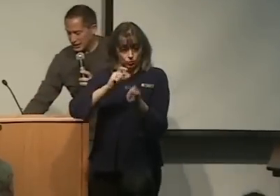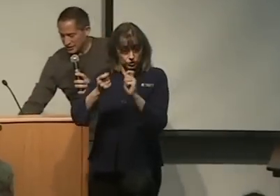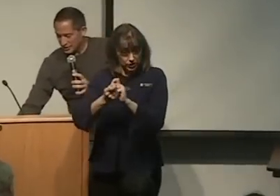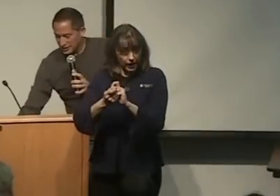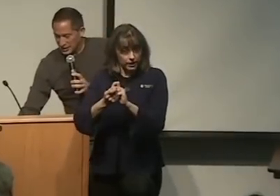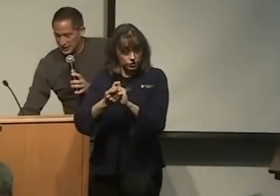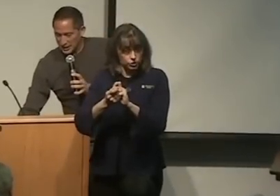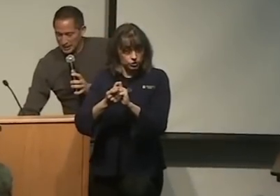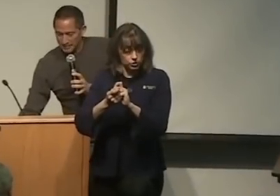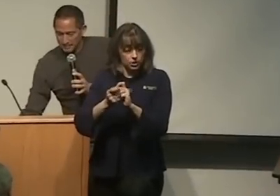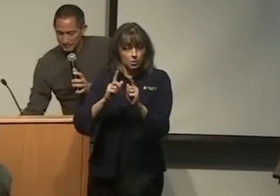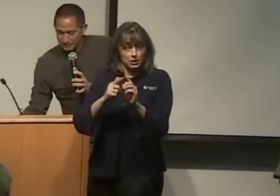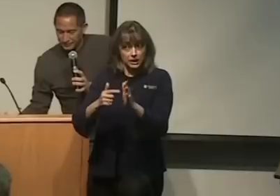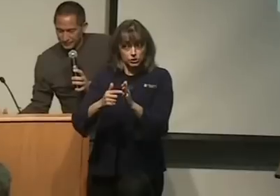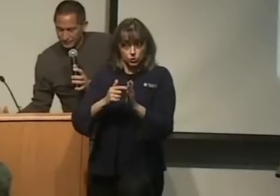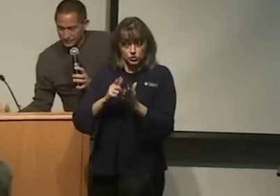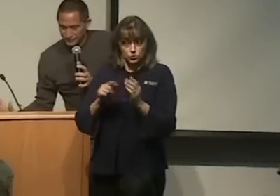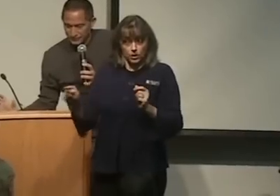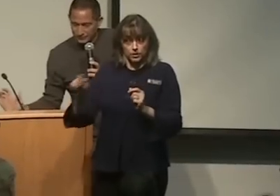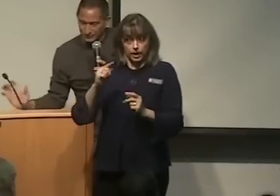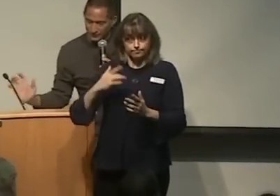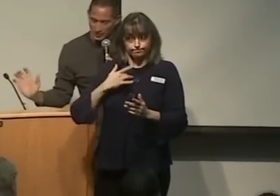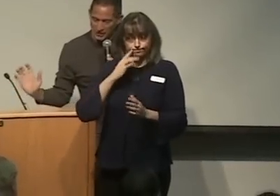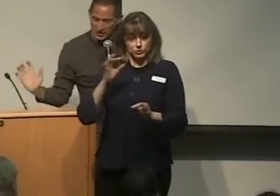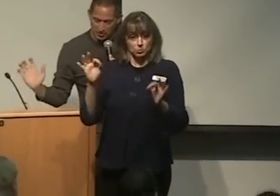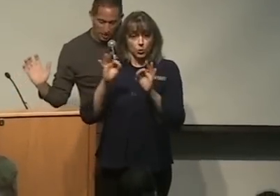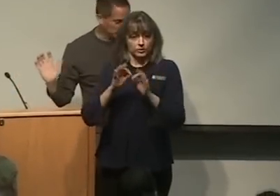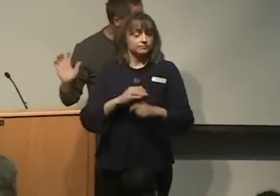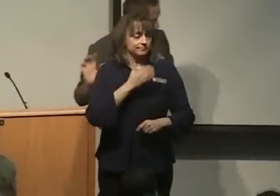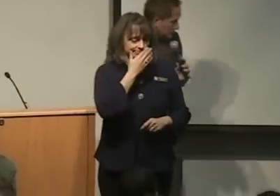We have another problem.